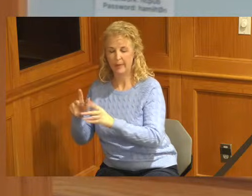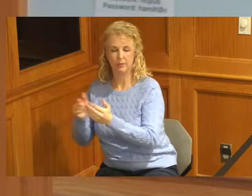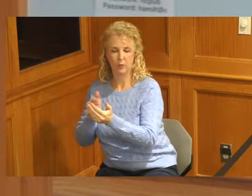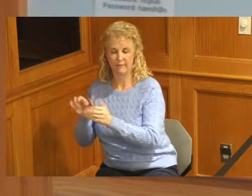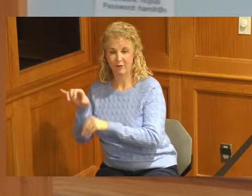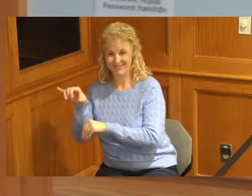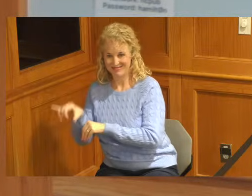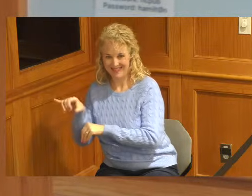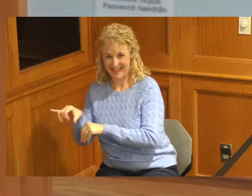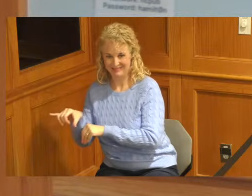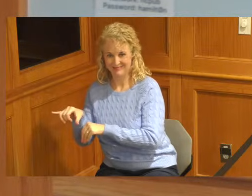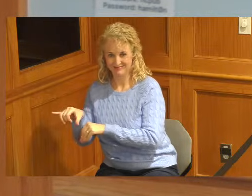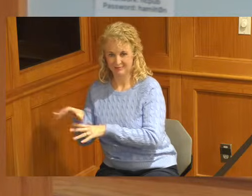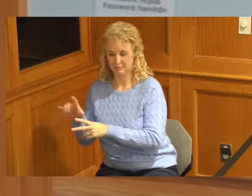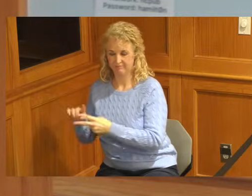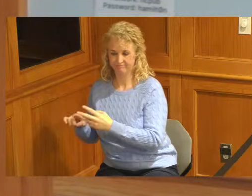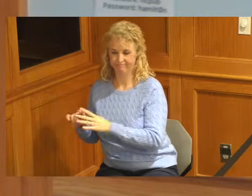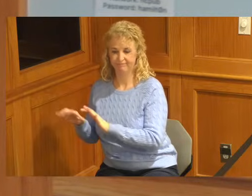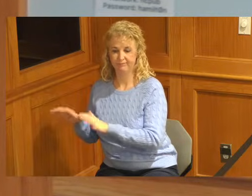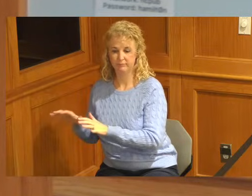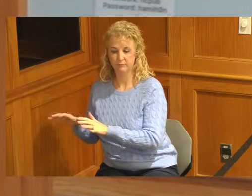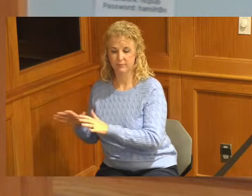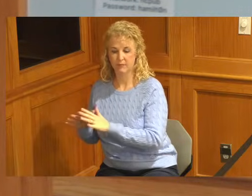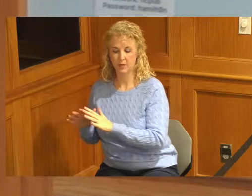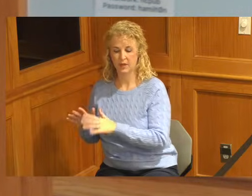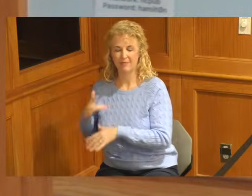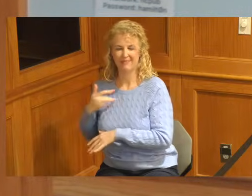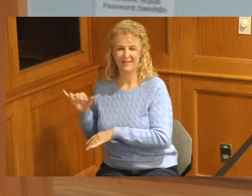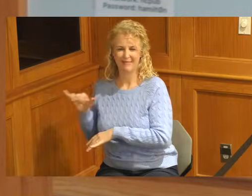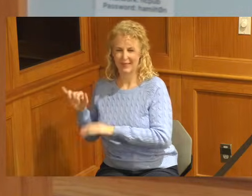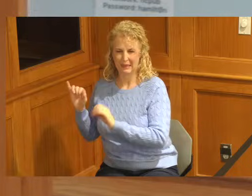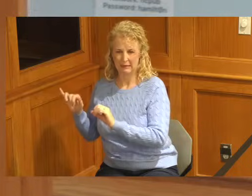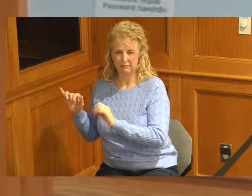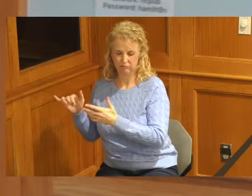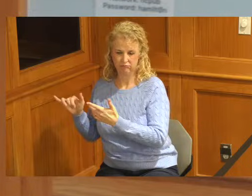that is a small obstacle. That's that's a pretty overcomeable obstacle, particularly if you say,